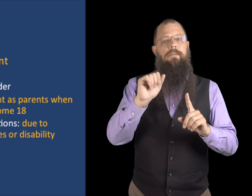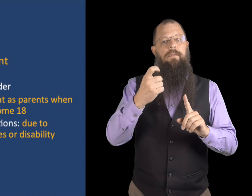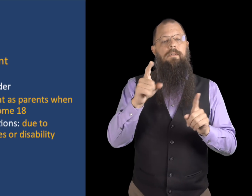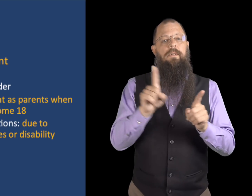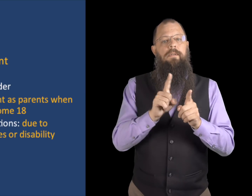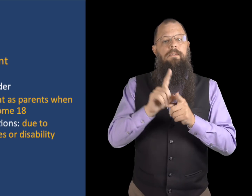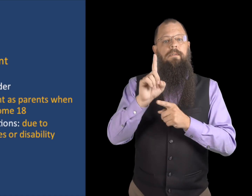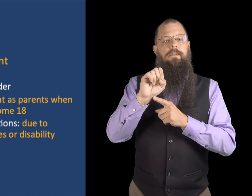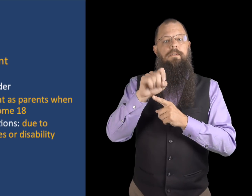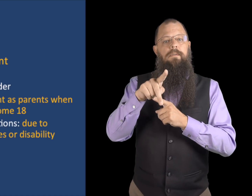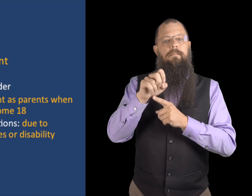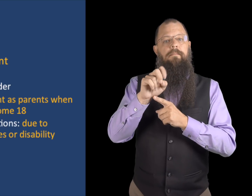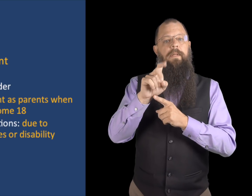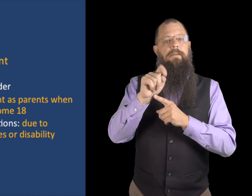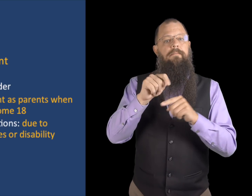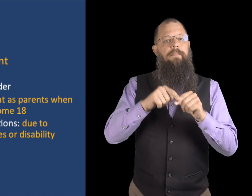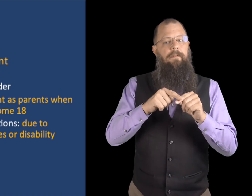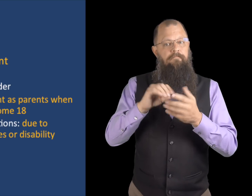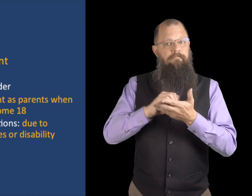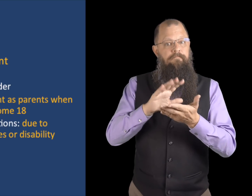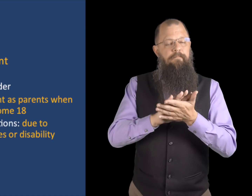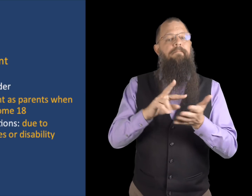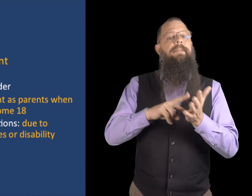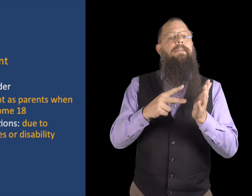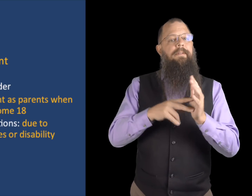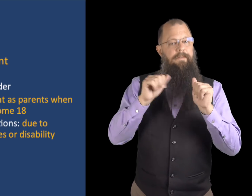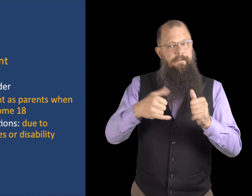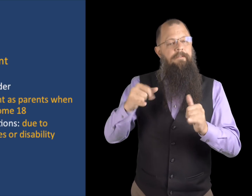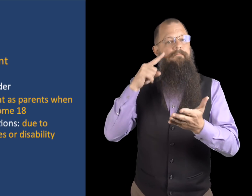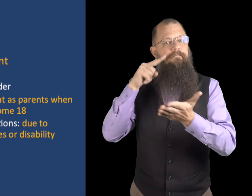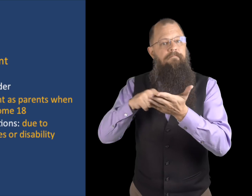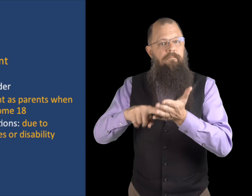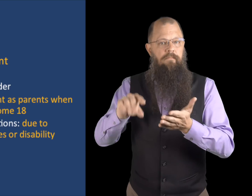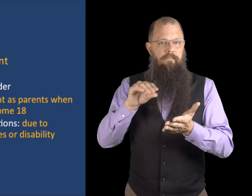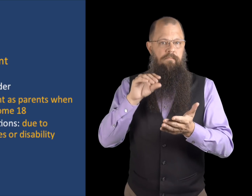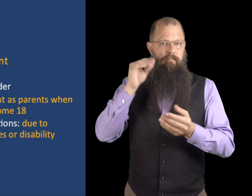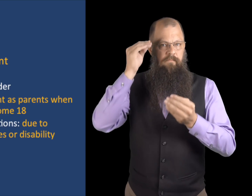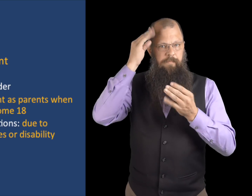parent when their child is above 18 in the event that they are still keeping